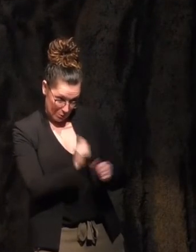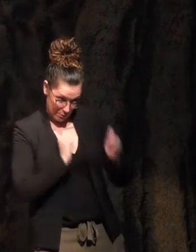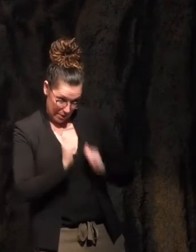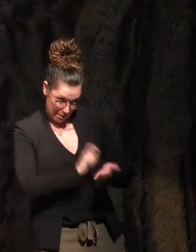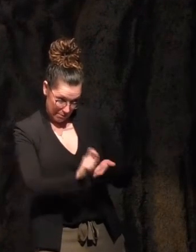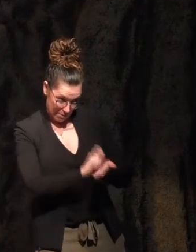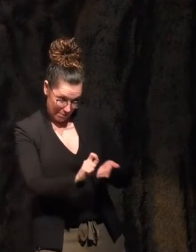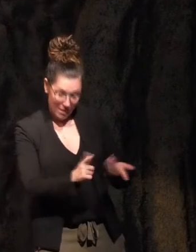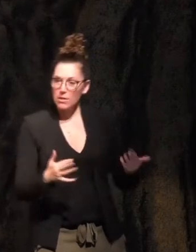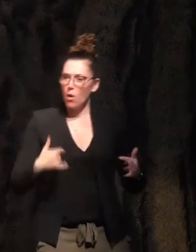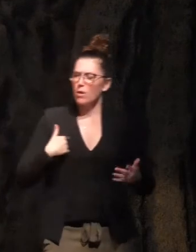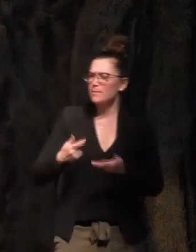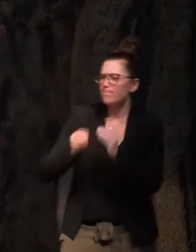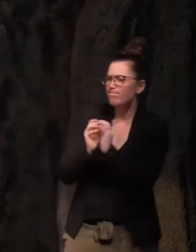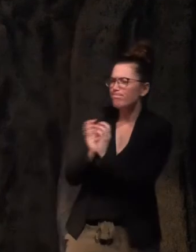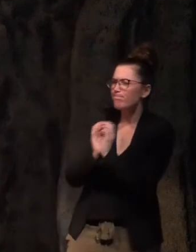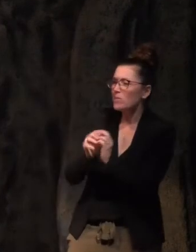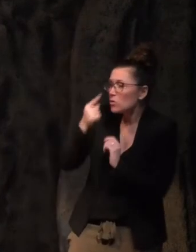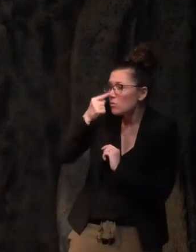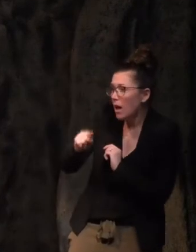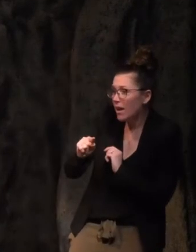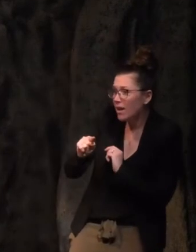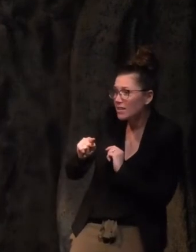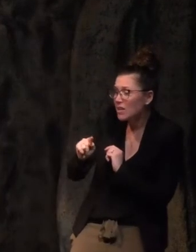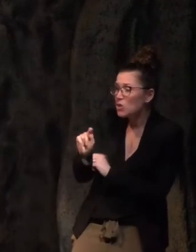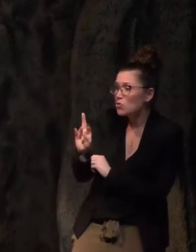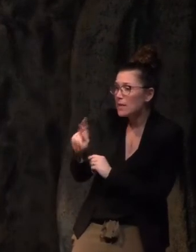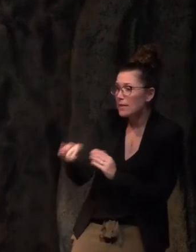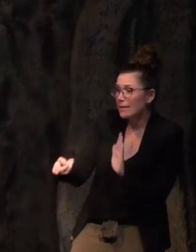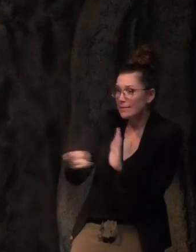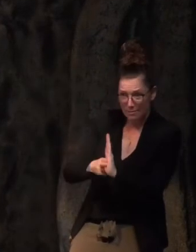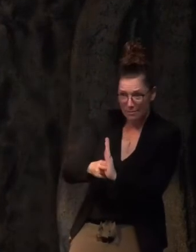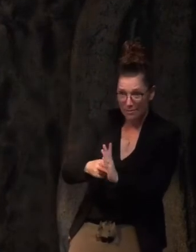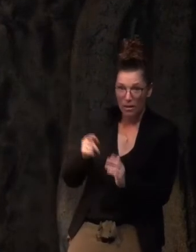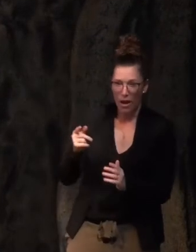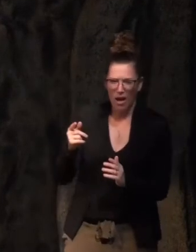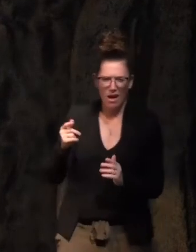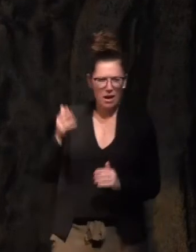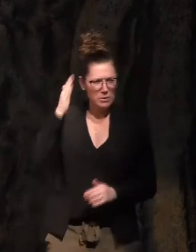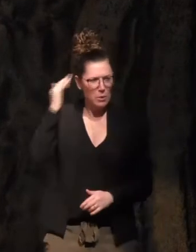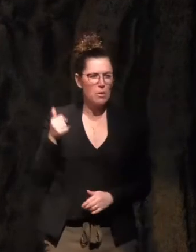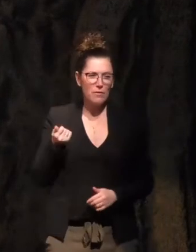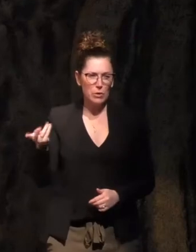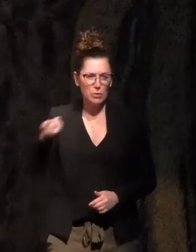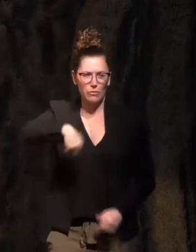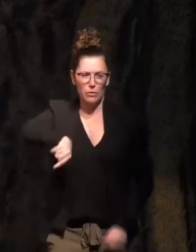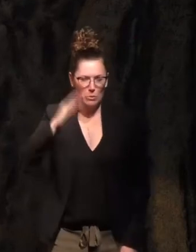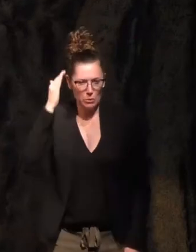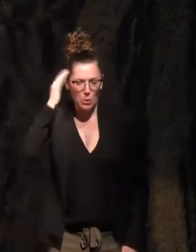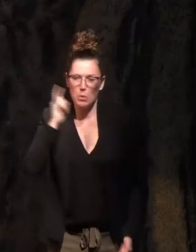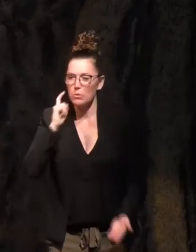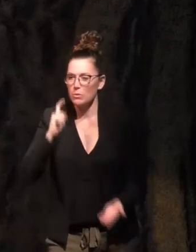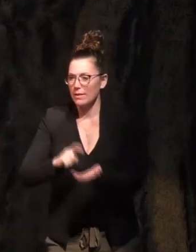instead of a Playwrights Guild contract. I know at least a few of you know Kim and her ferocious writing. Subscribe to her blog,`